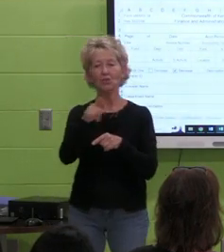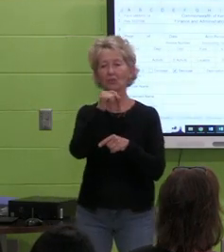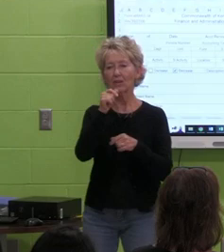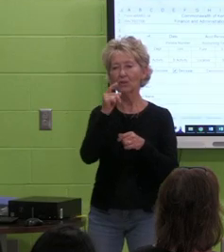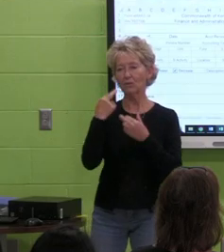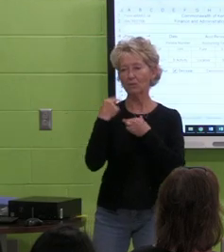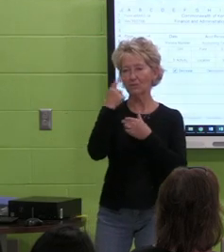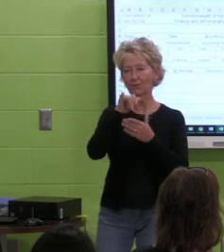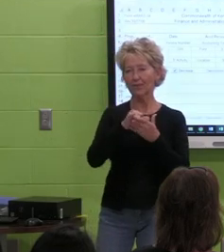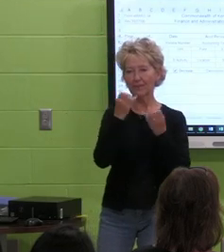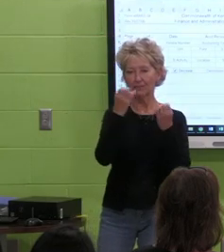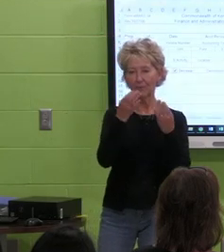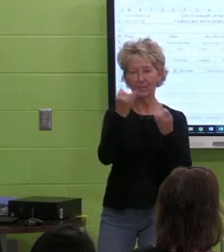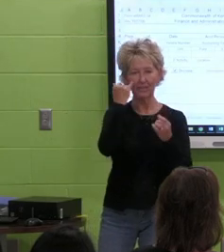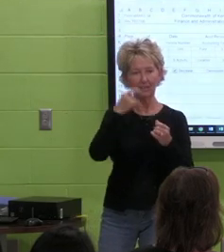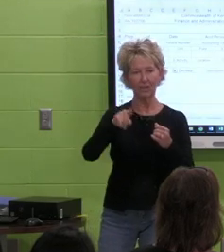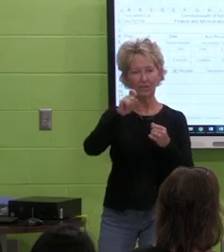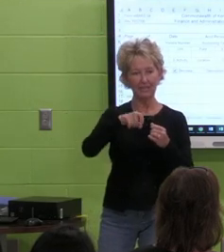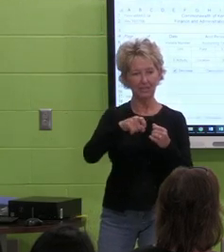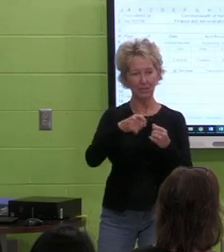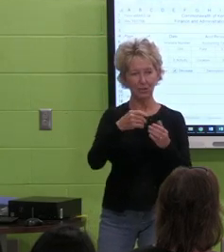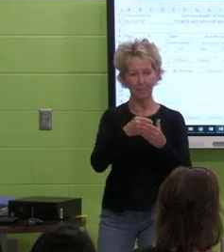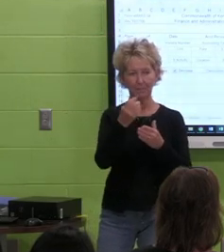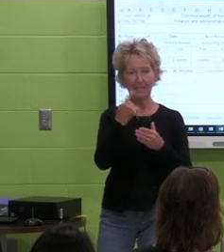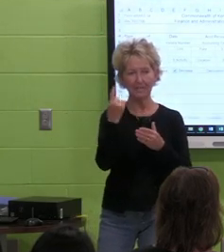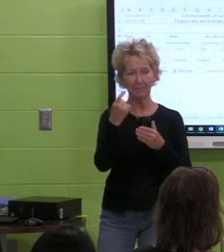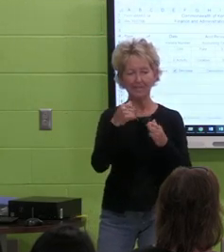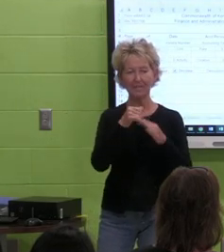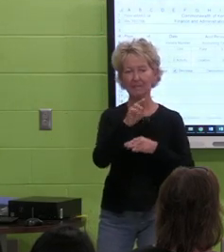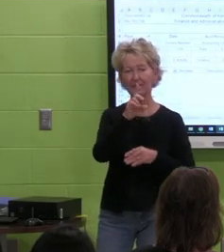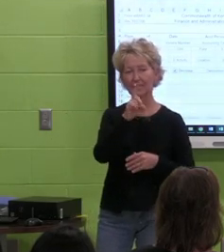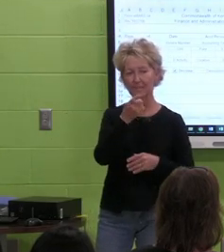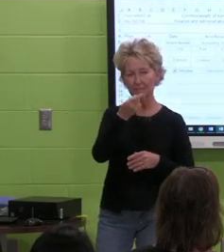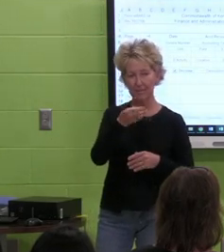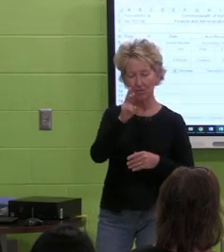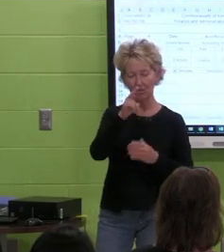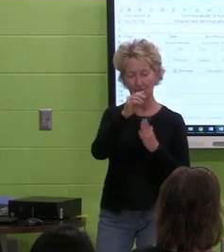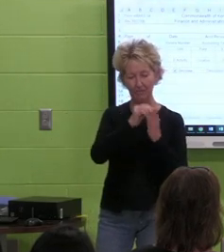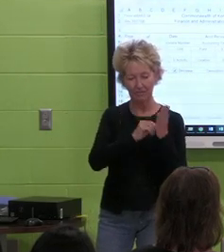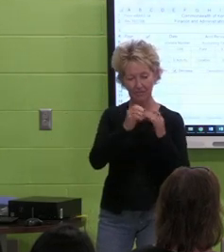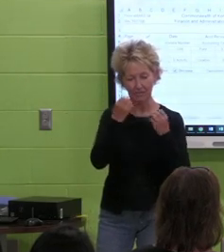purchase it is your job is to submit the DPR put the information is we will find out where that